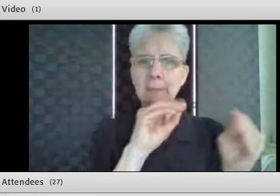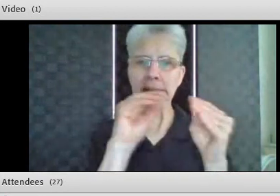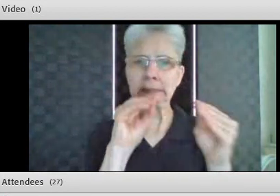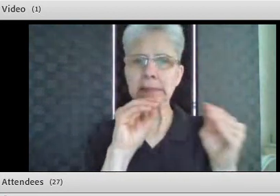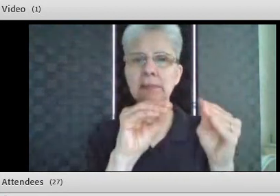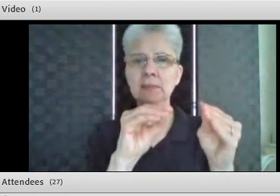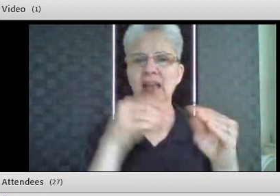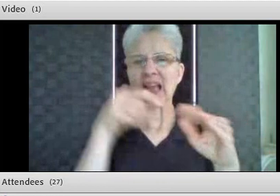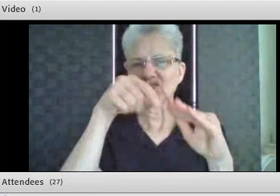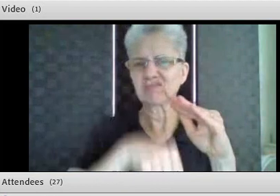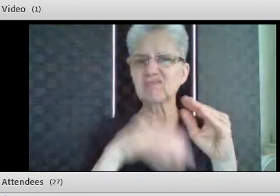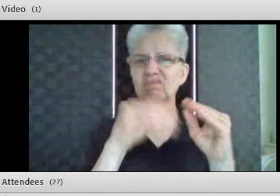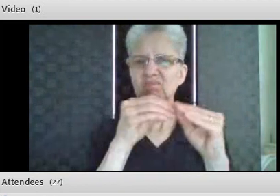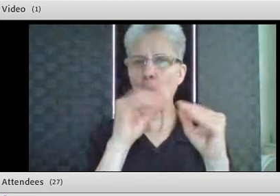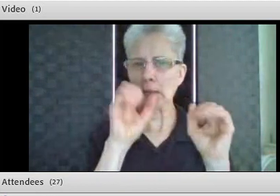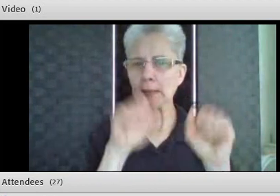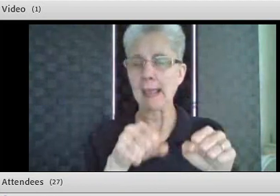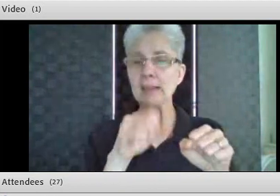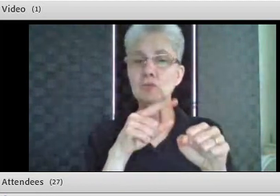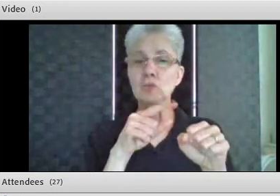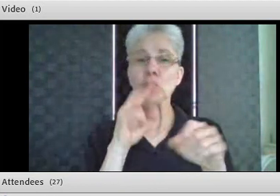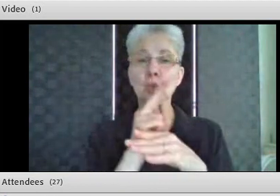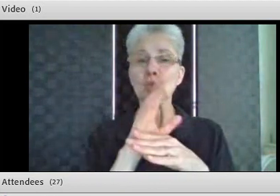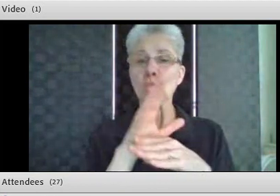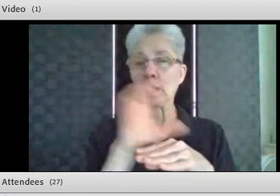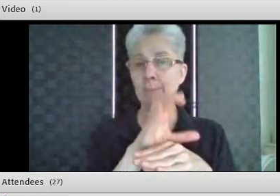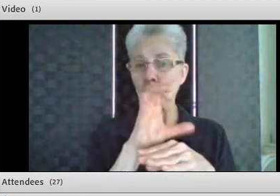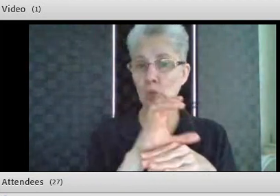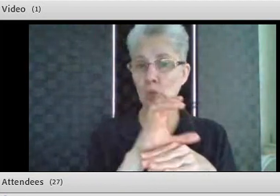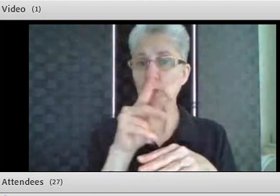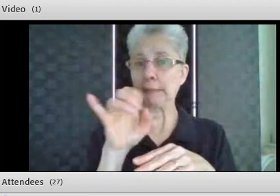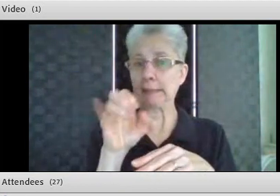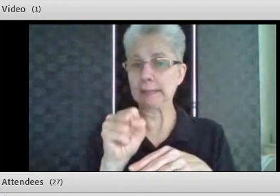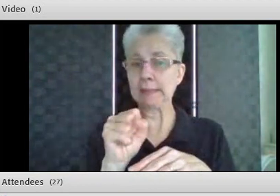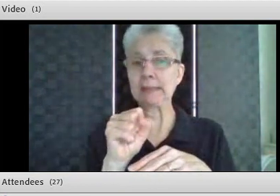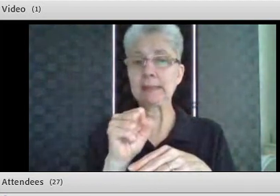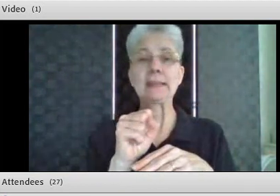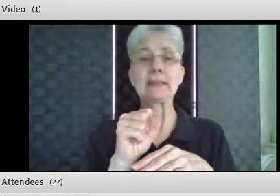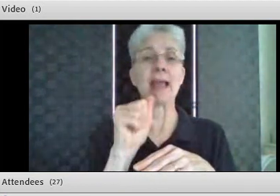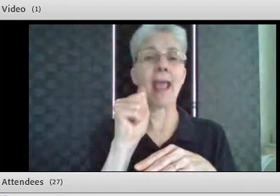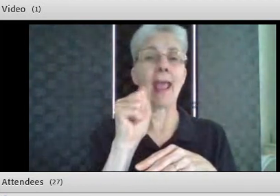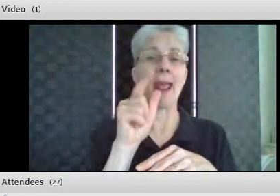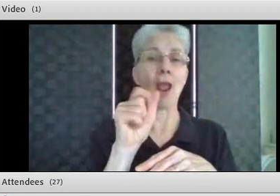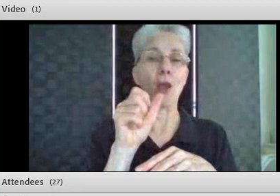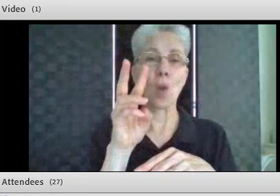and click around and play, or you can actually talk about pitch and rhythm